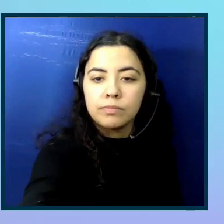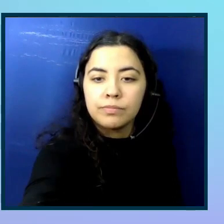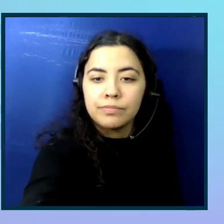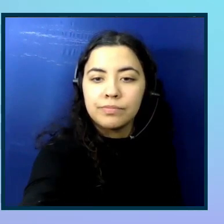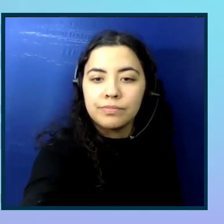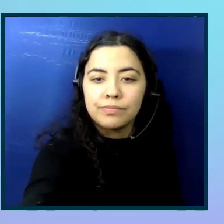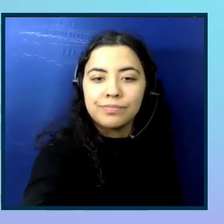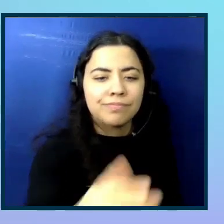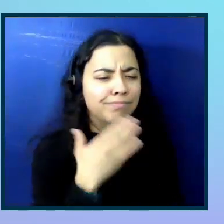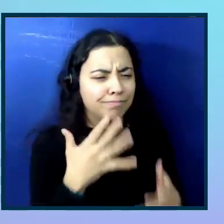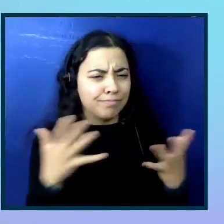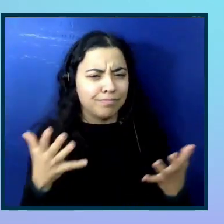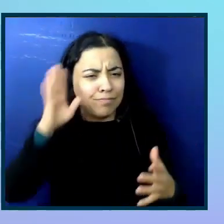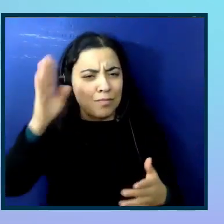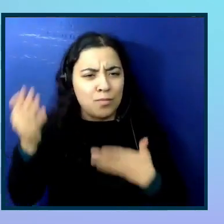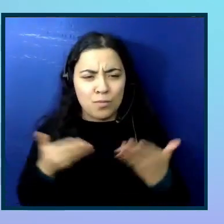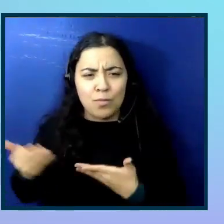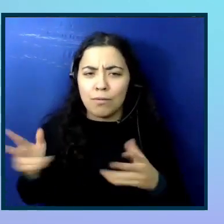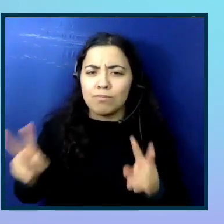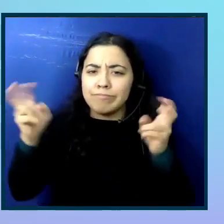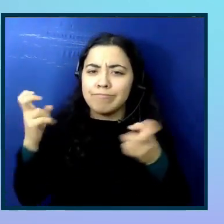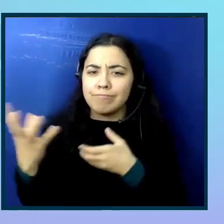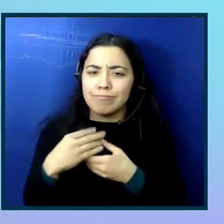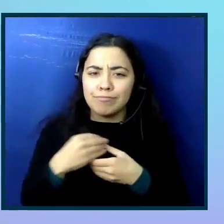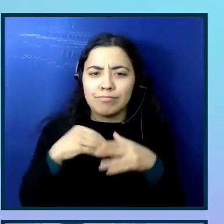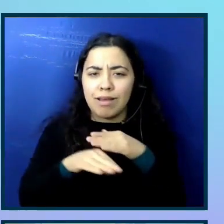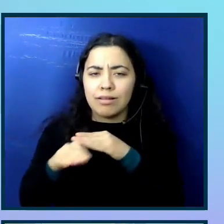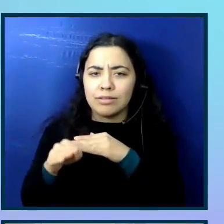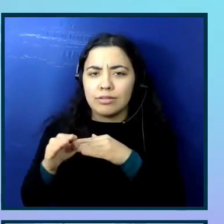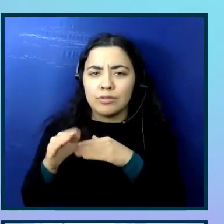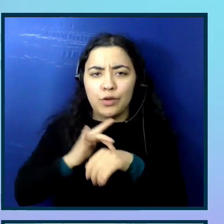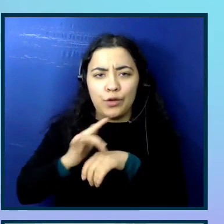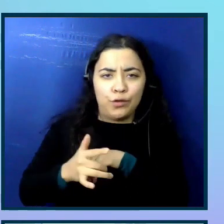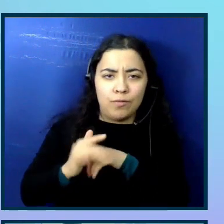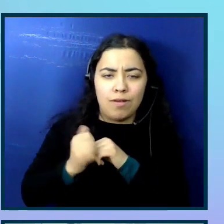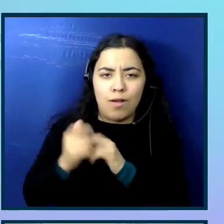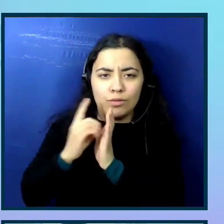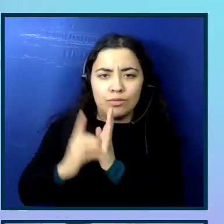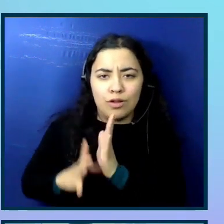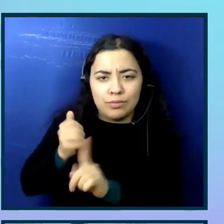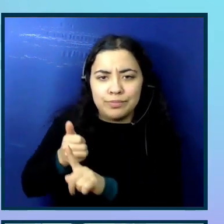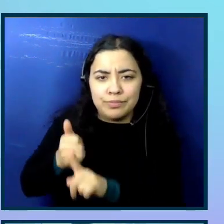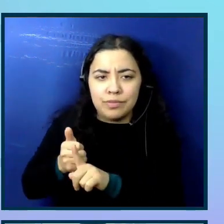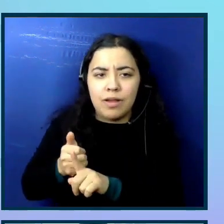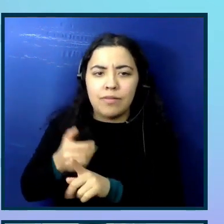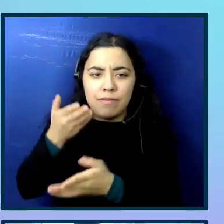Hi, everybody. Welcome to our talk titled engaging in access early, how designers can validate concepts and seek feedback